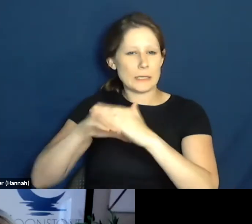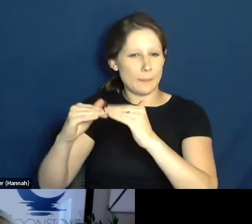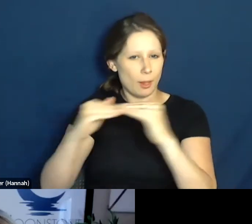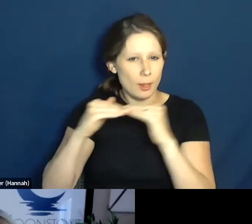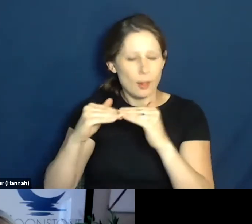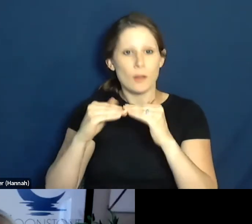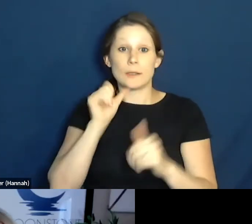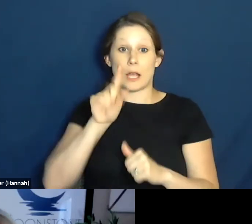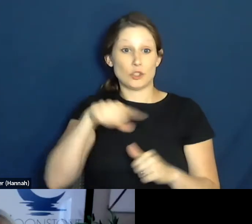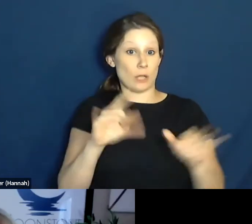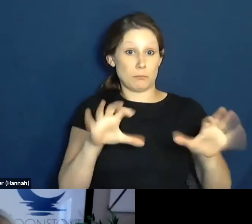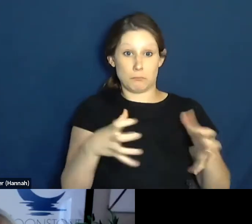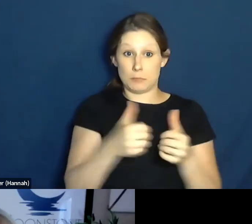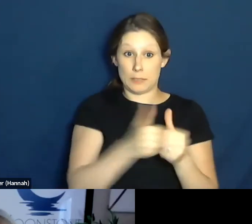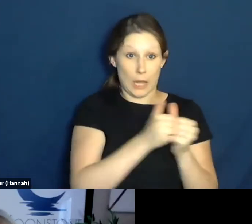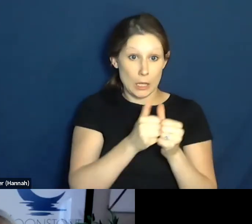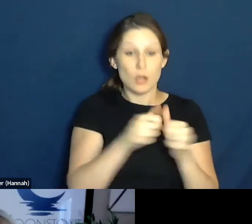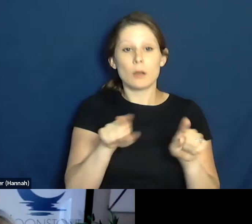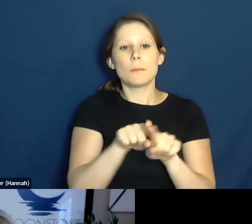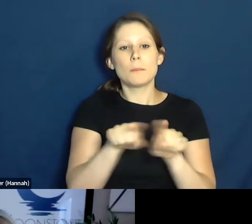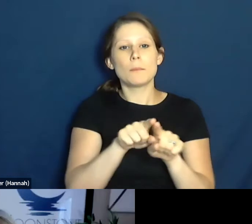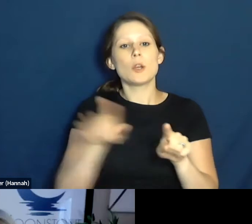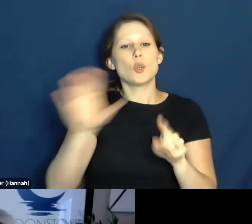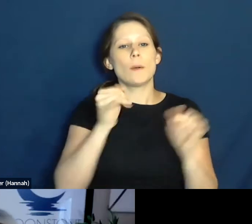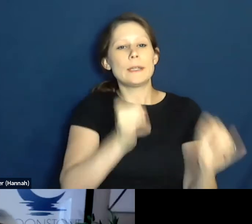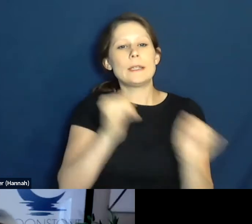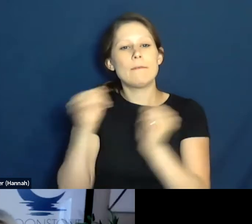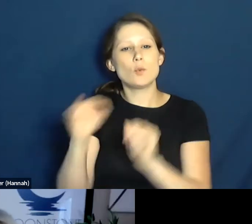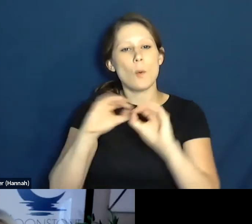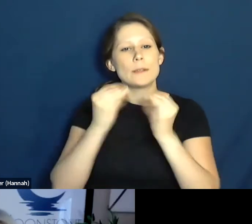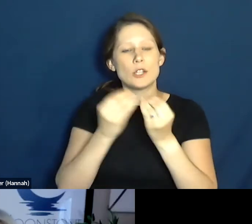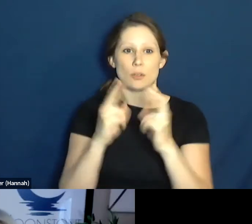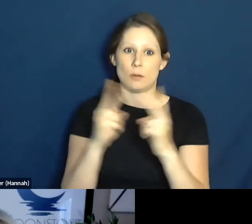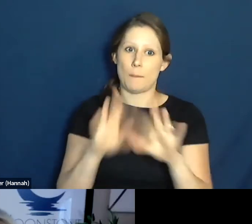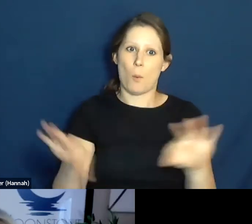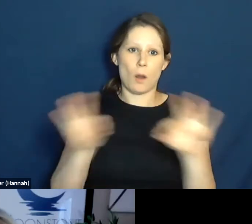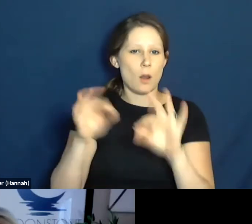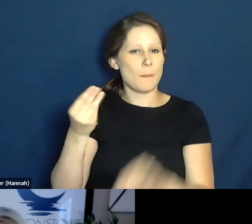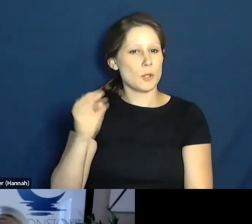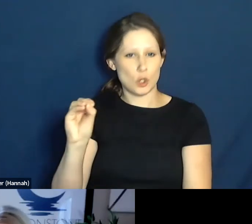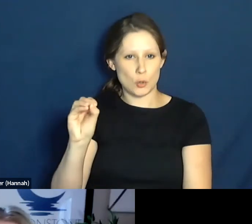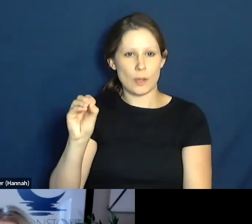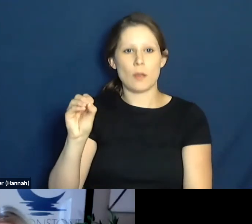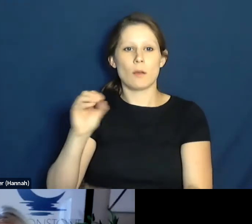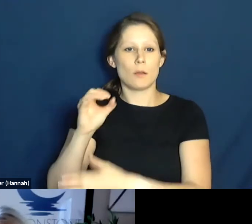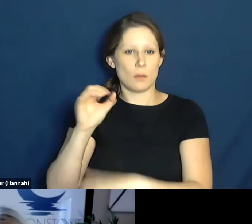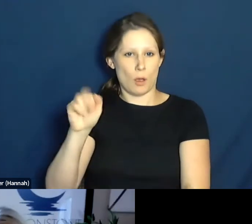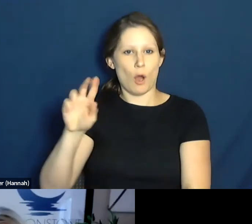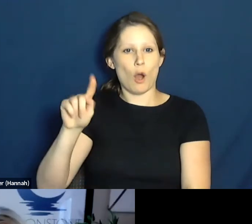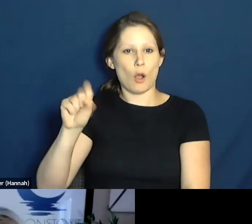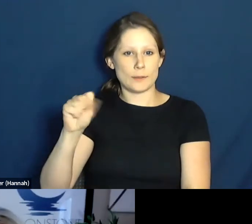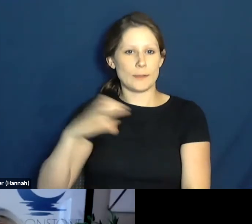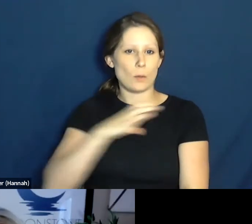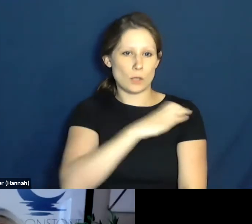theater but also in your individual organization. It seems appropriate to be talking about